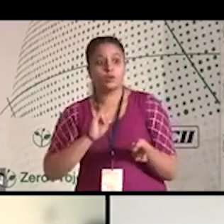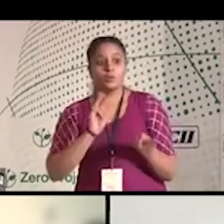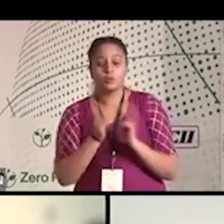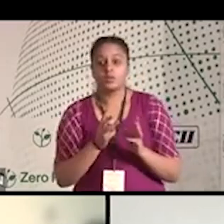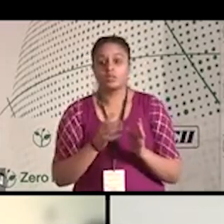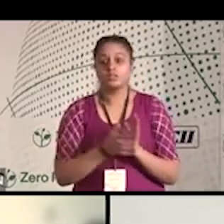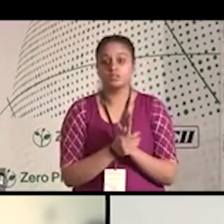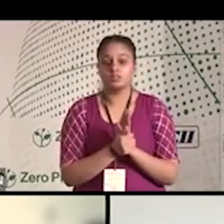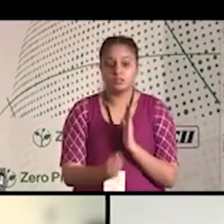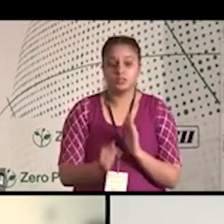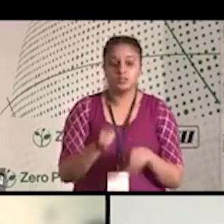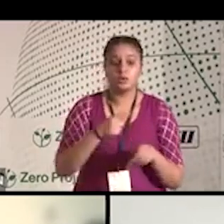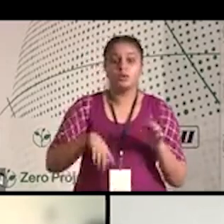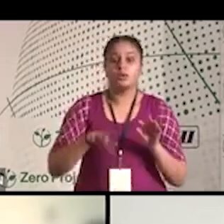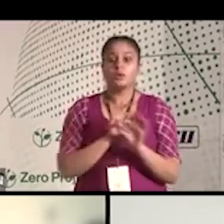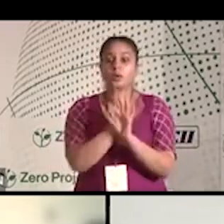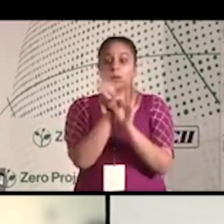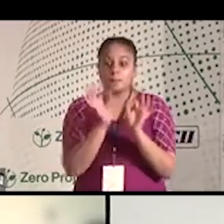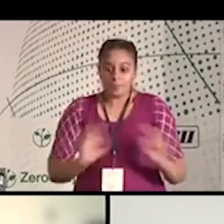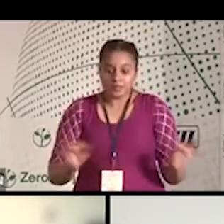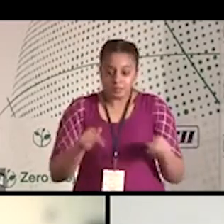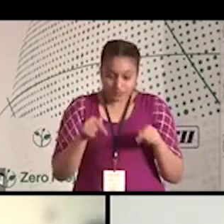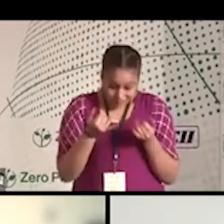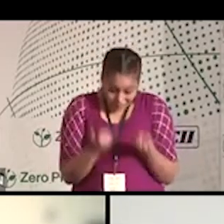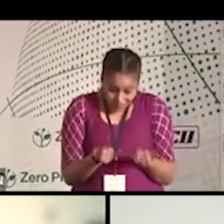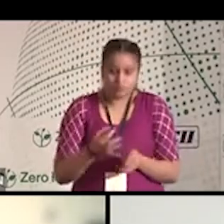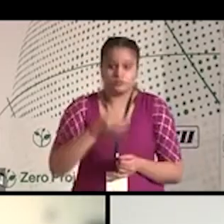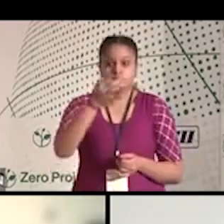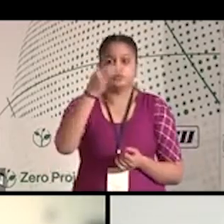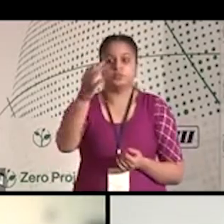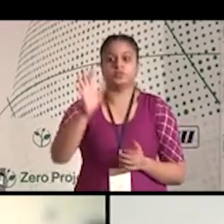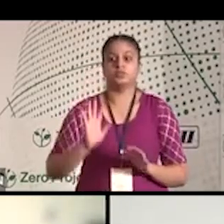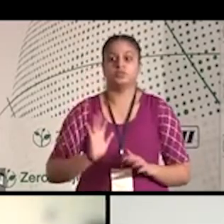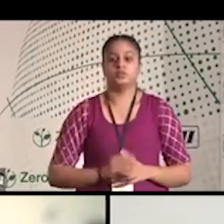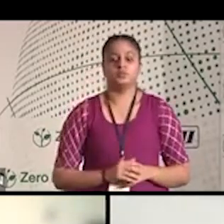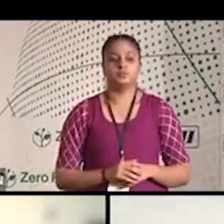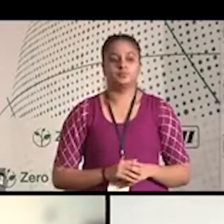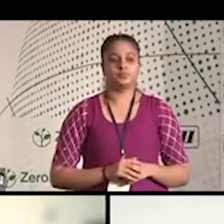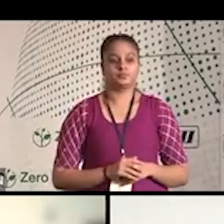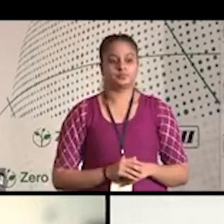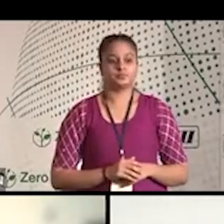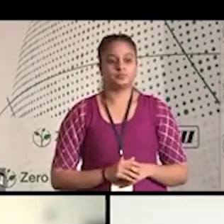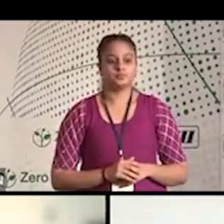to prepare one for future. Right? Typically, as